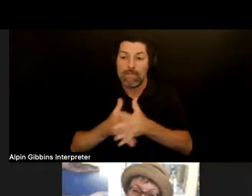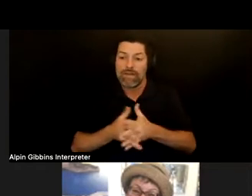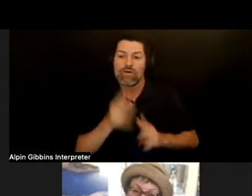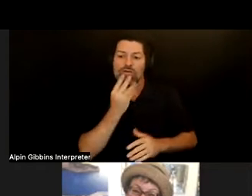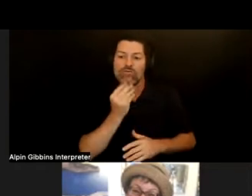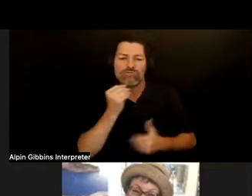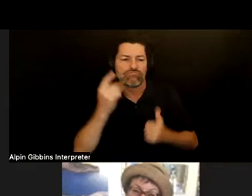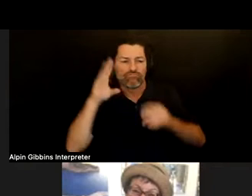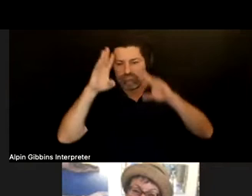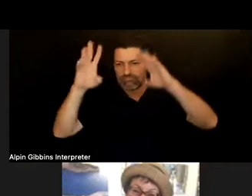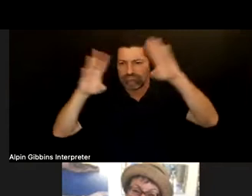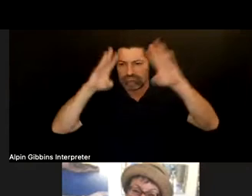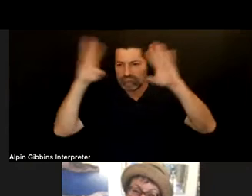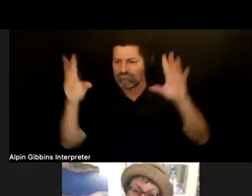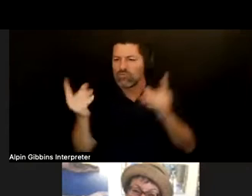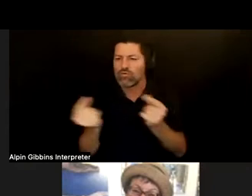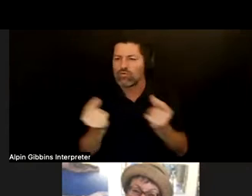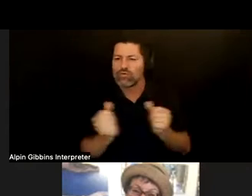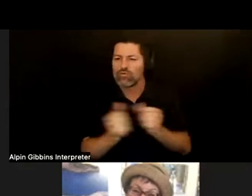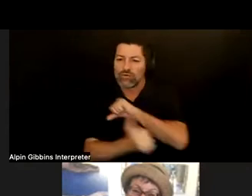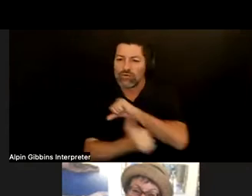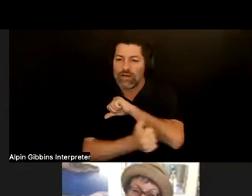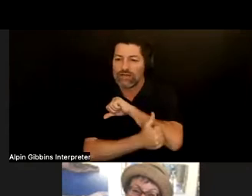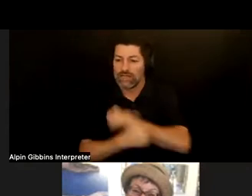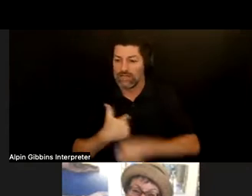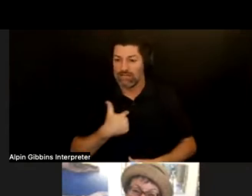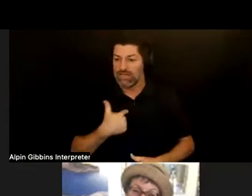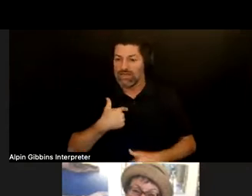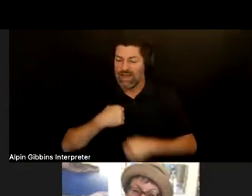things with matcha Every year I make moza pizza for my kids.